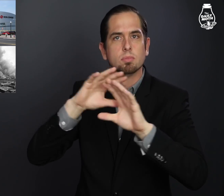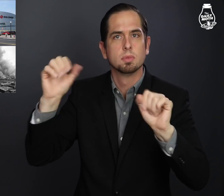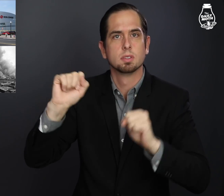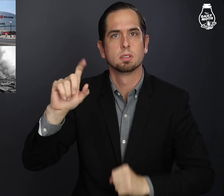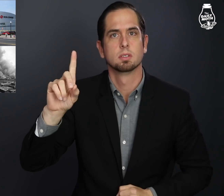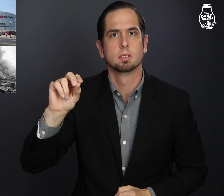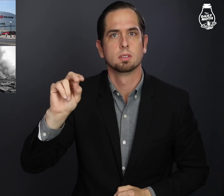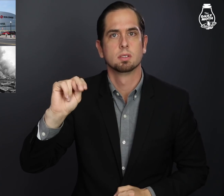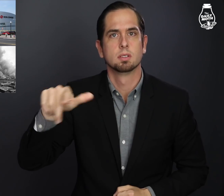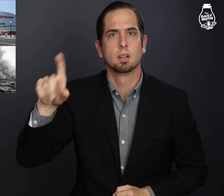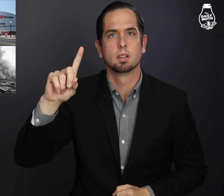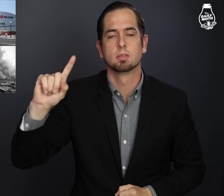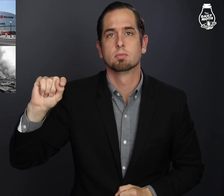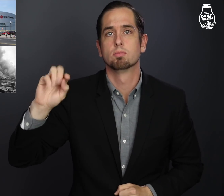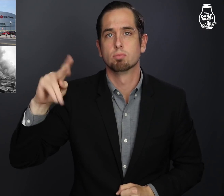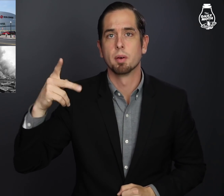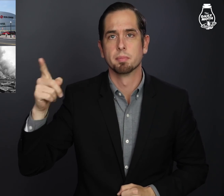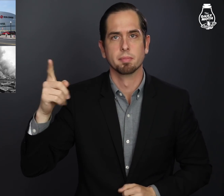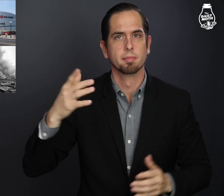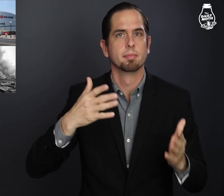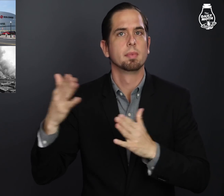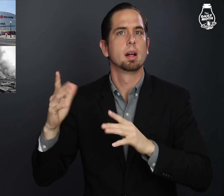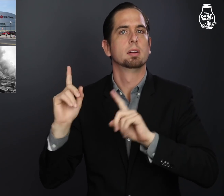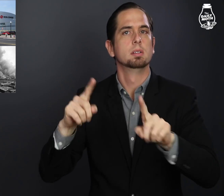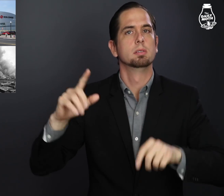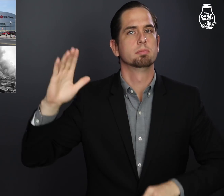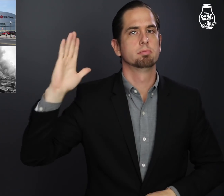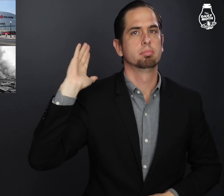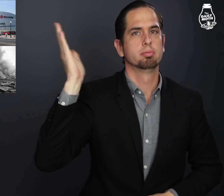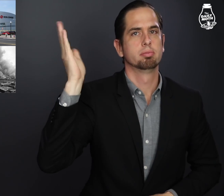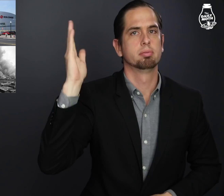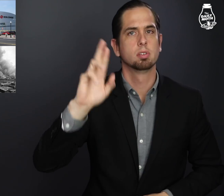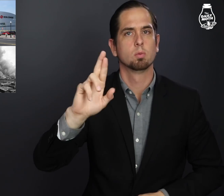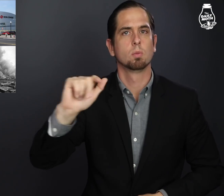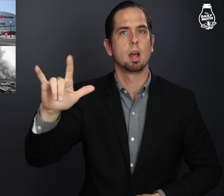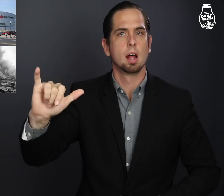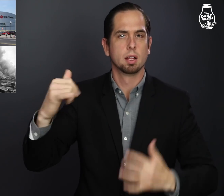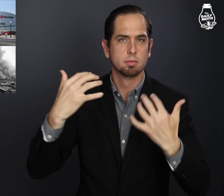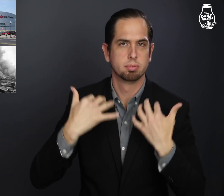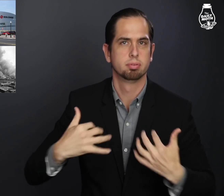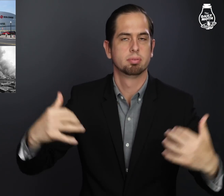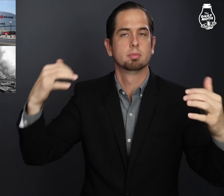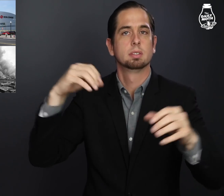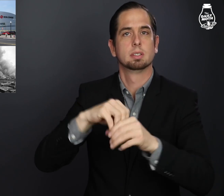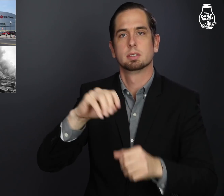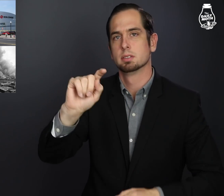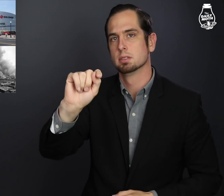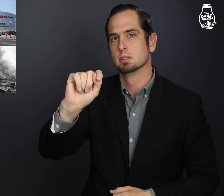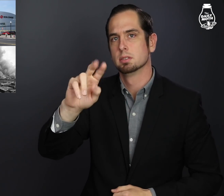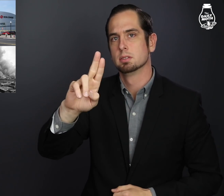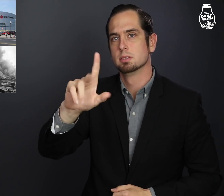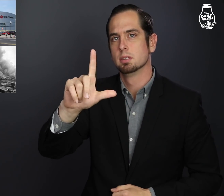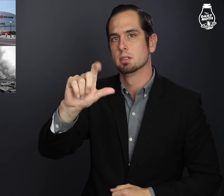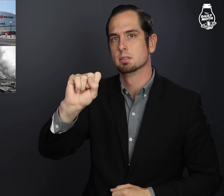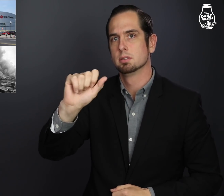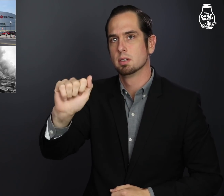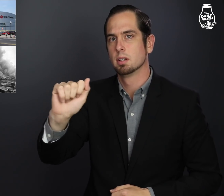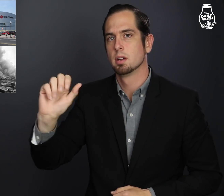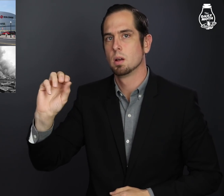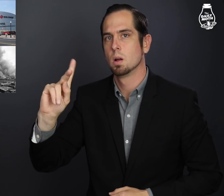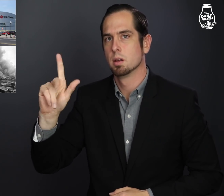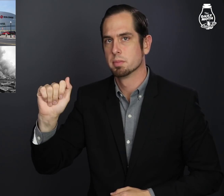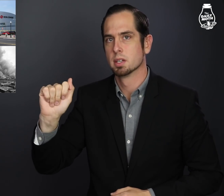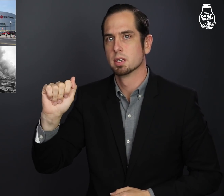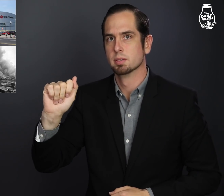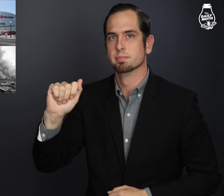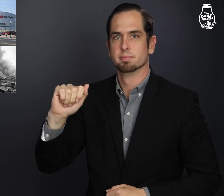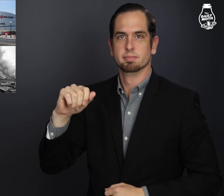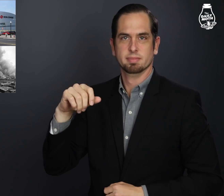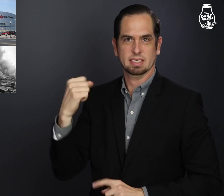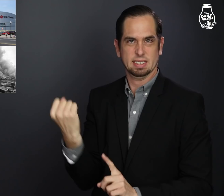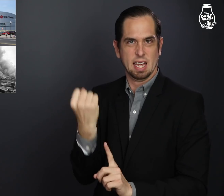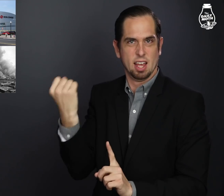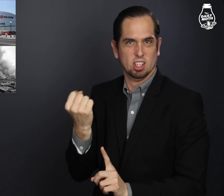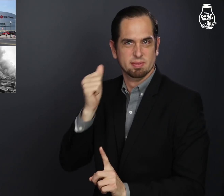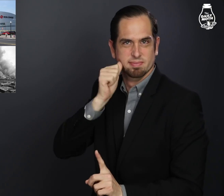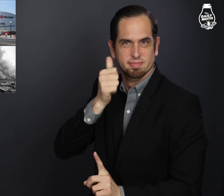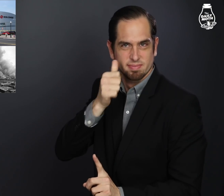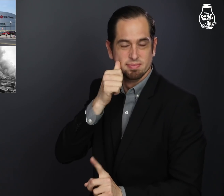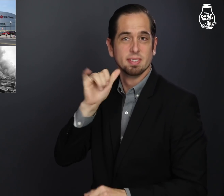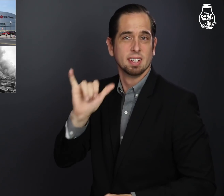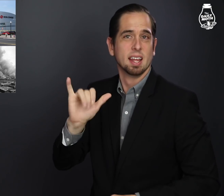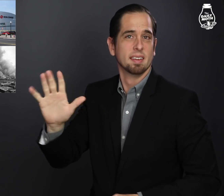President Donald Trump's rally in Tulsa, Oklahoma on Saturday.